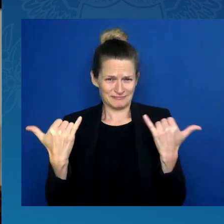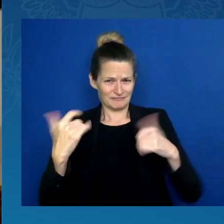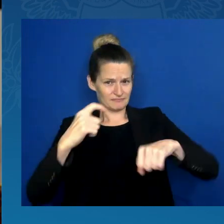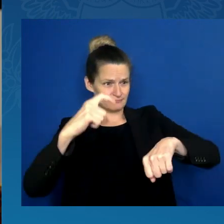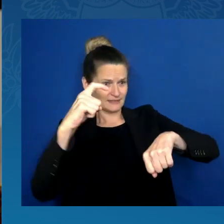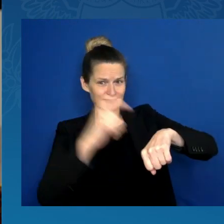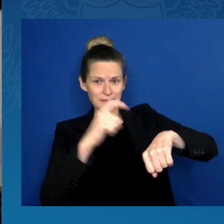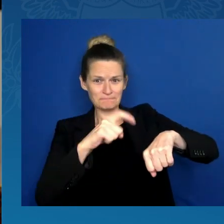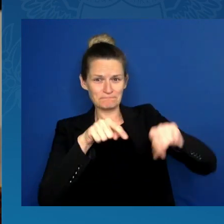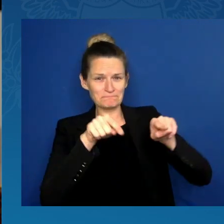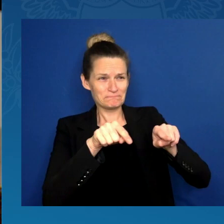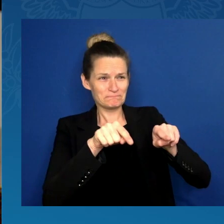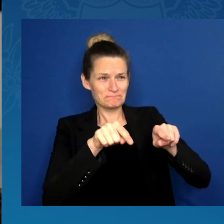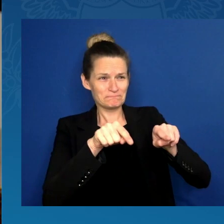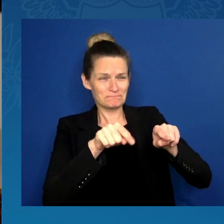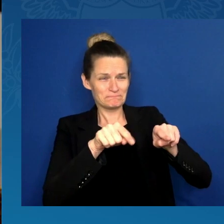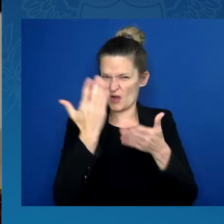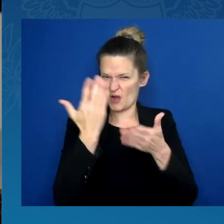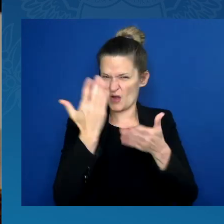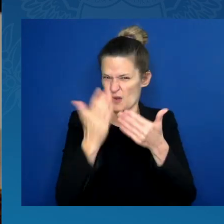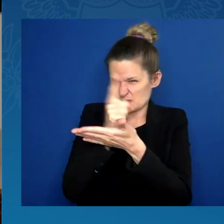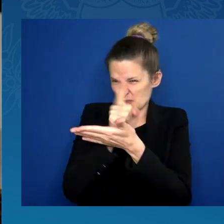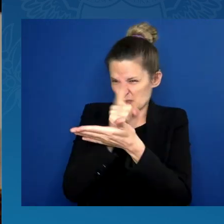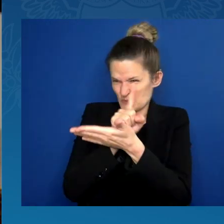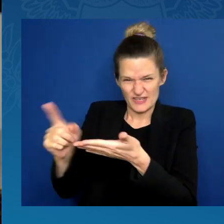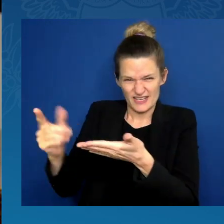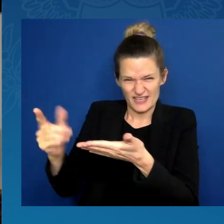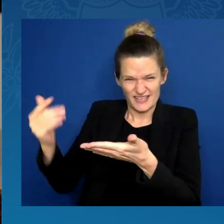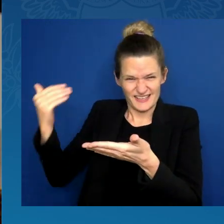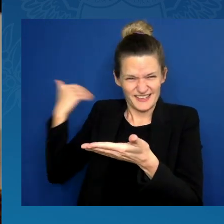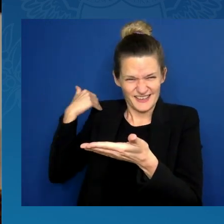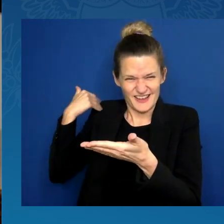the highest court of our land, took a constitutional right